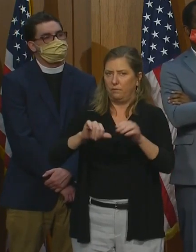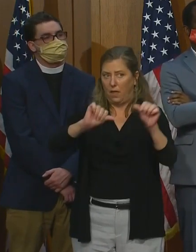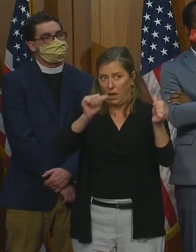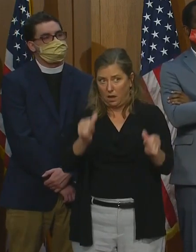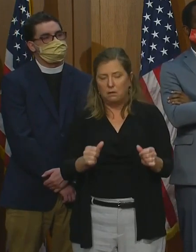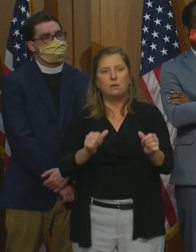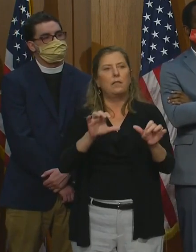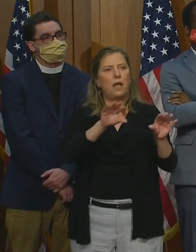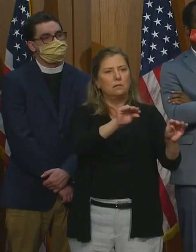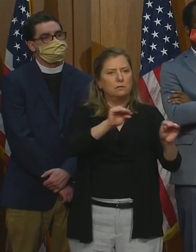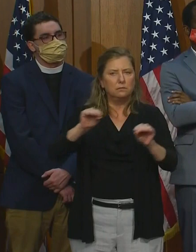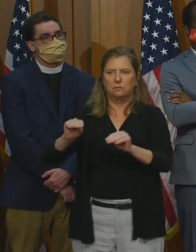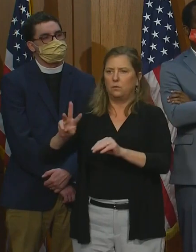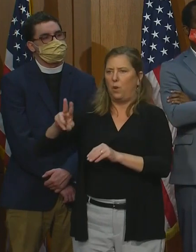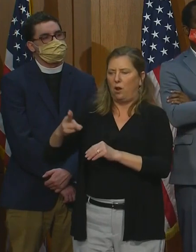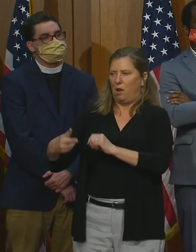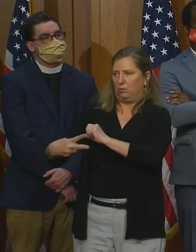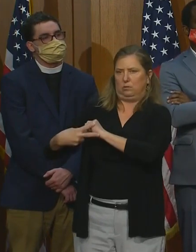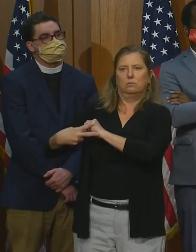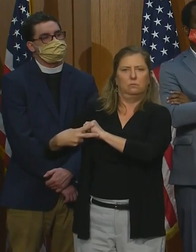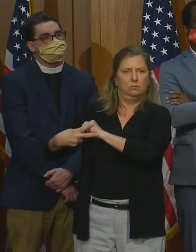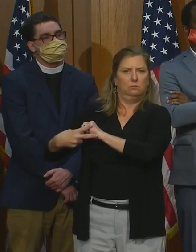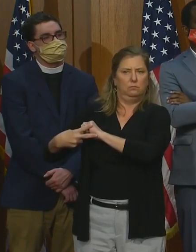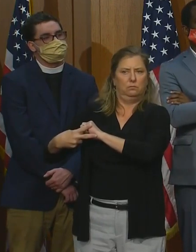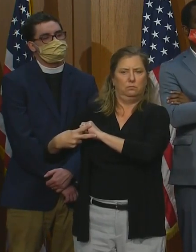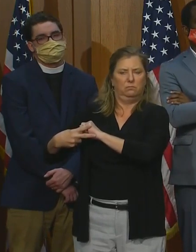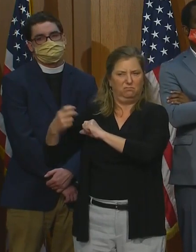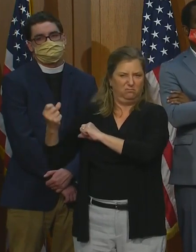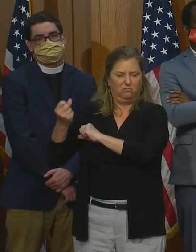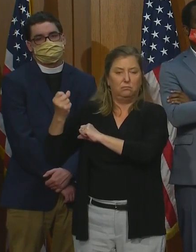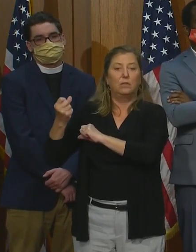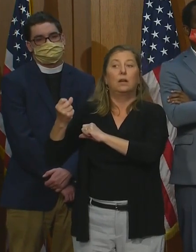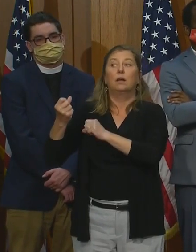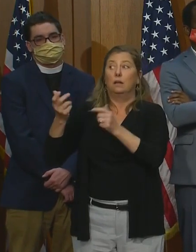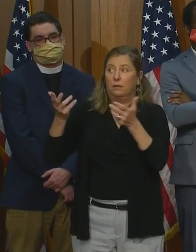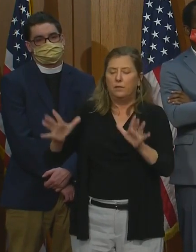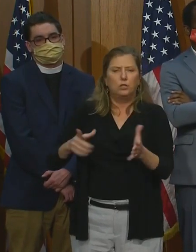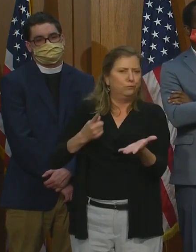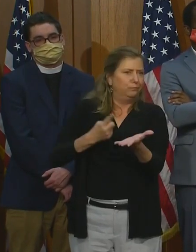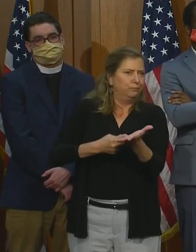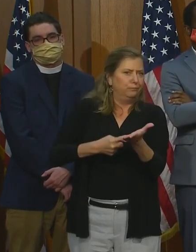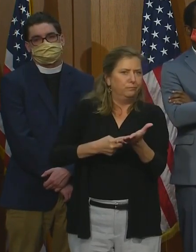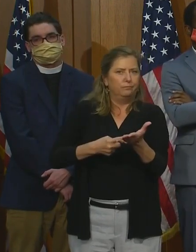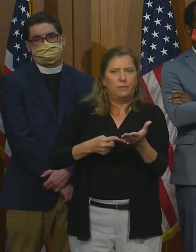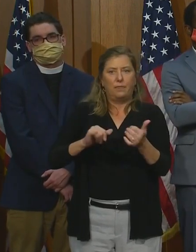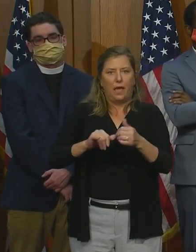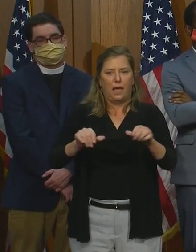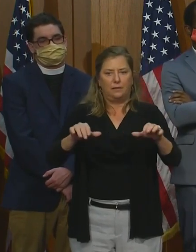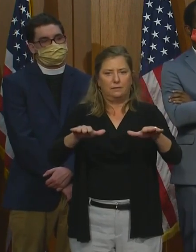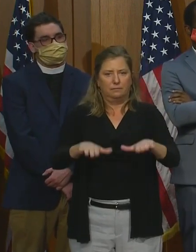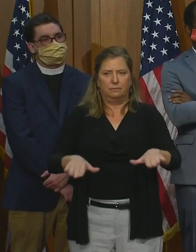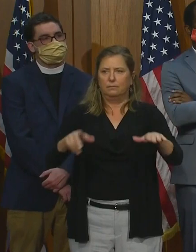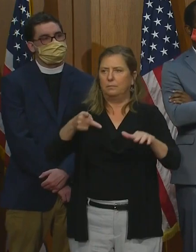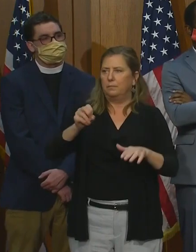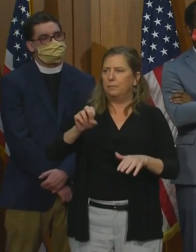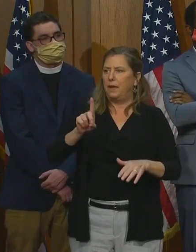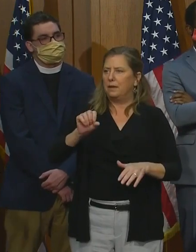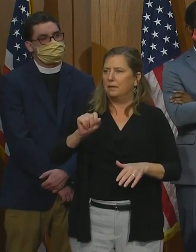ACTUAL BRONZE PART OF THE STATUTE OF THAT WILL BE PLACED IN A WAREHOUSE- AND THEN WE'LL